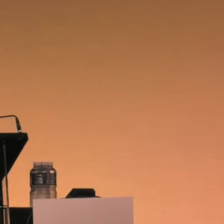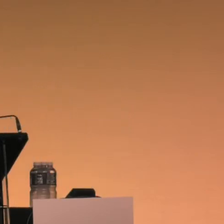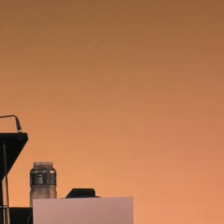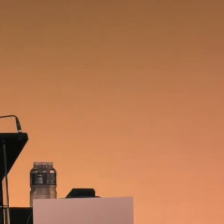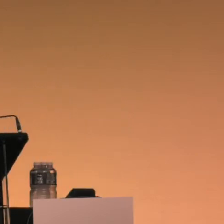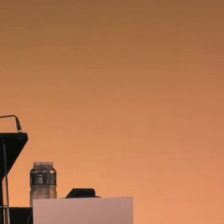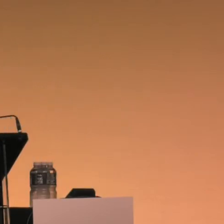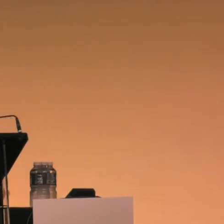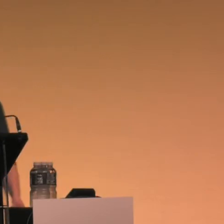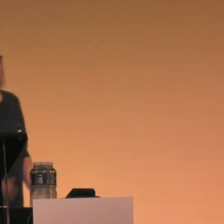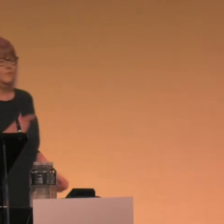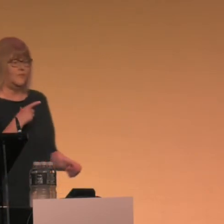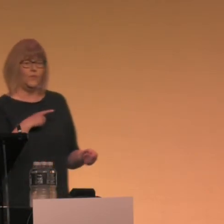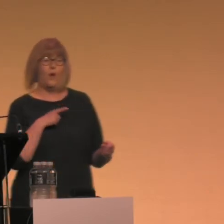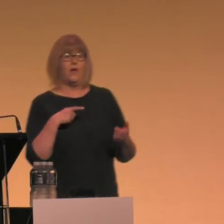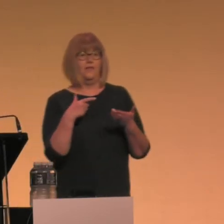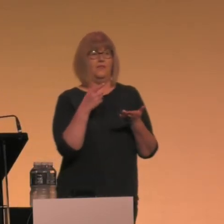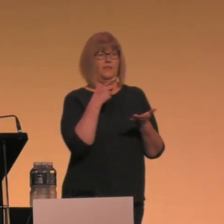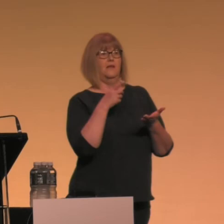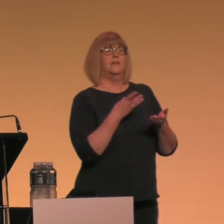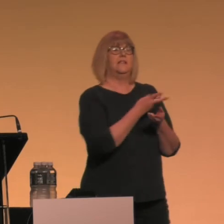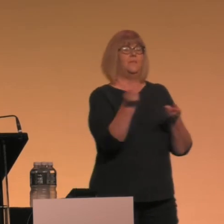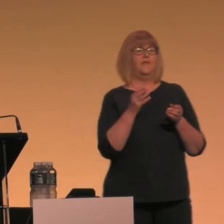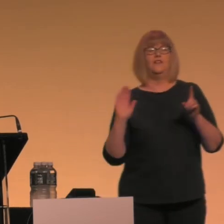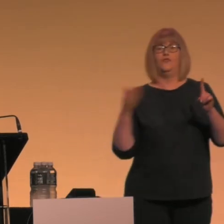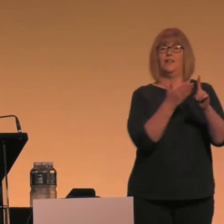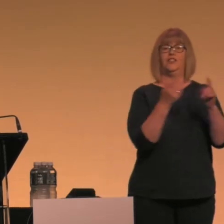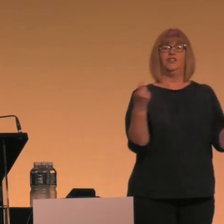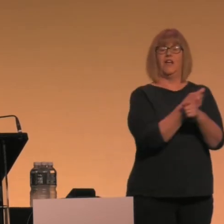of change that we talk about is the need to make the system